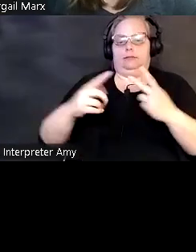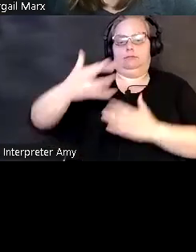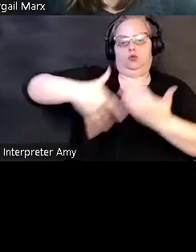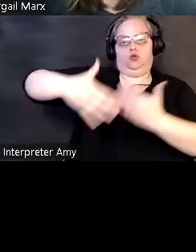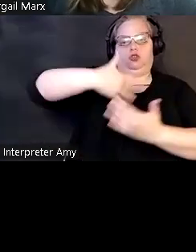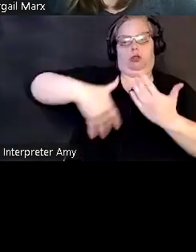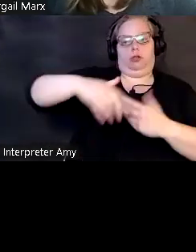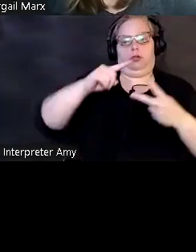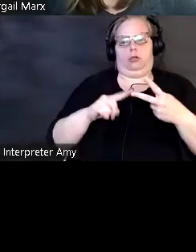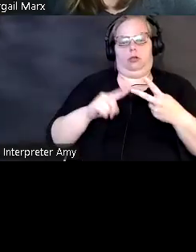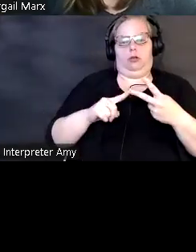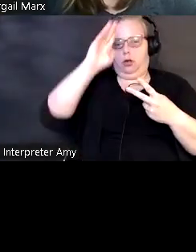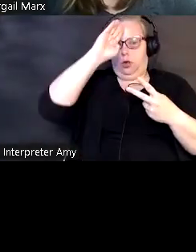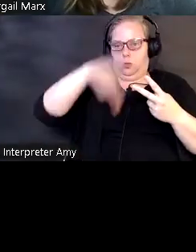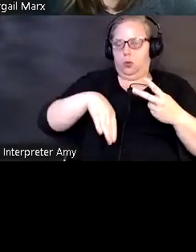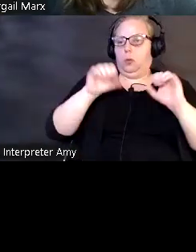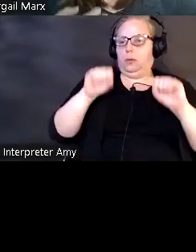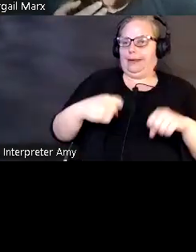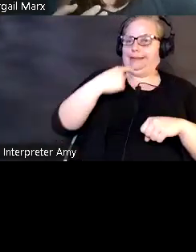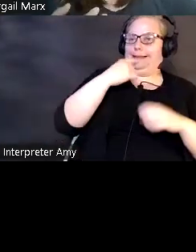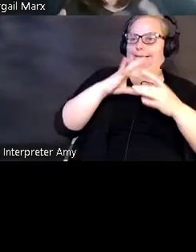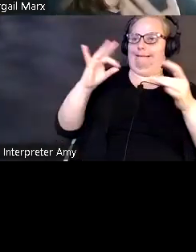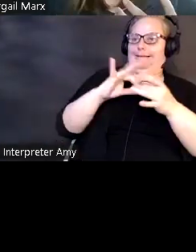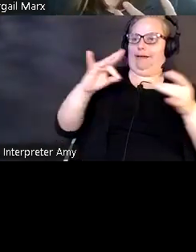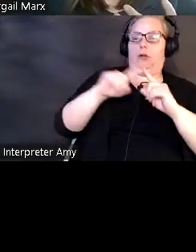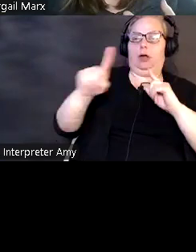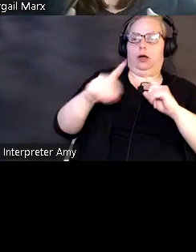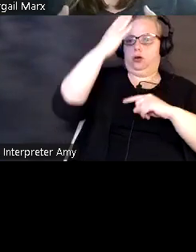you can say doesn't necessarily mean you know when to say them or how to say them to